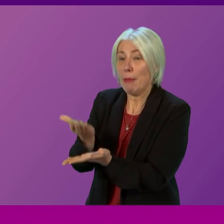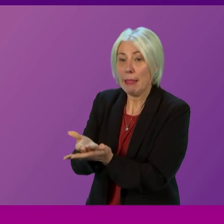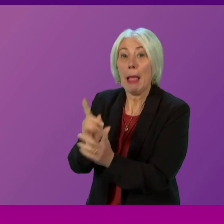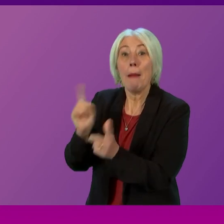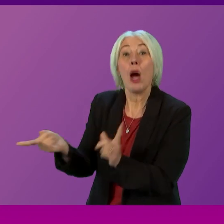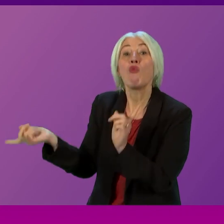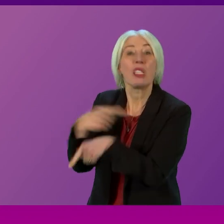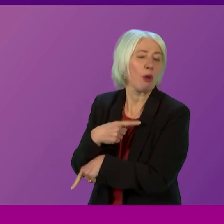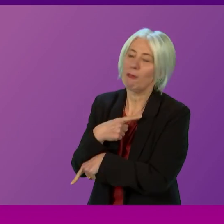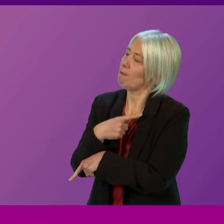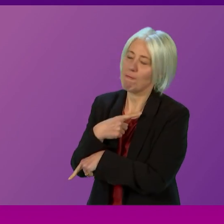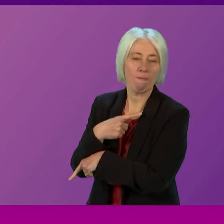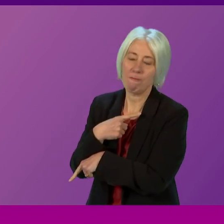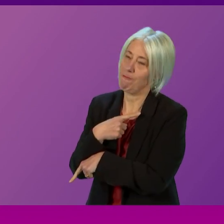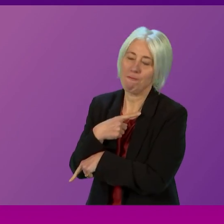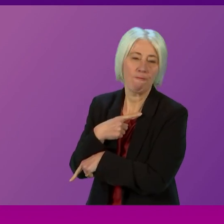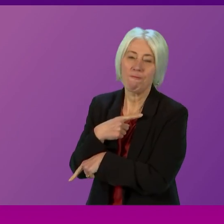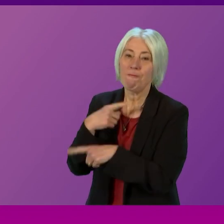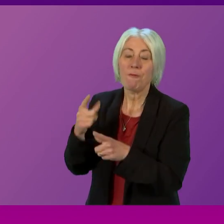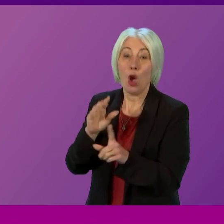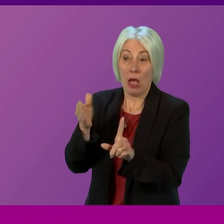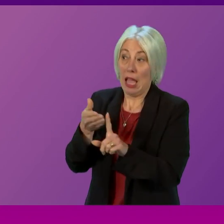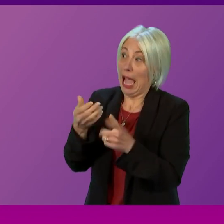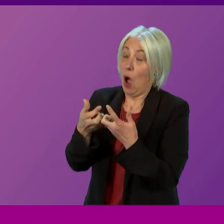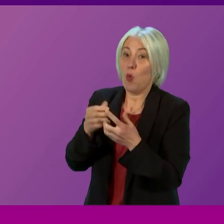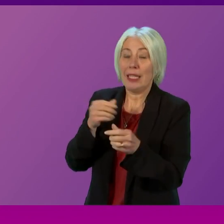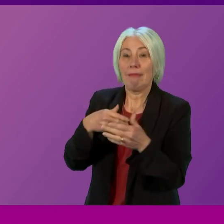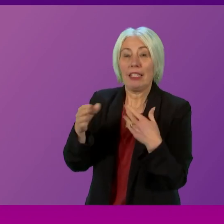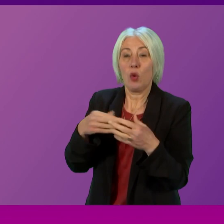no reply. Of course, the approach to immigration is, as the member has rightly